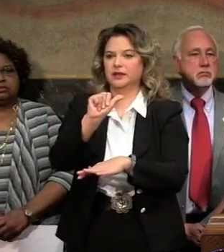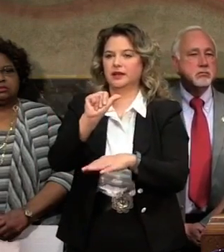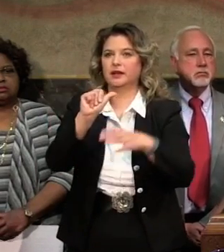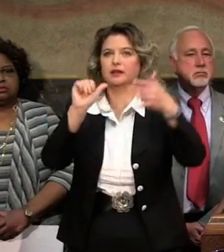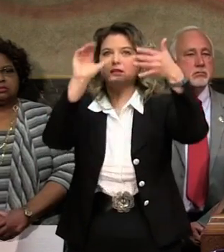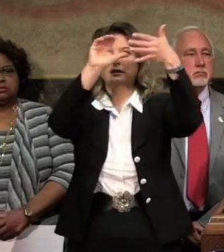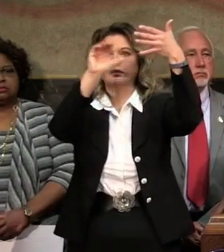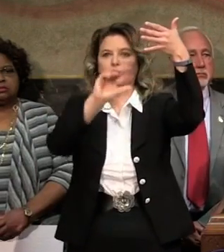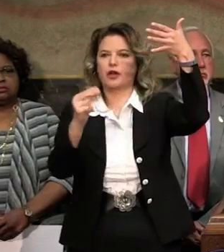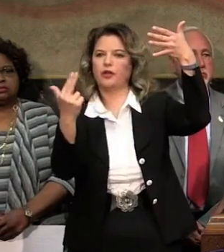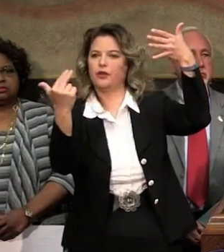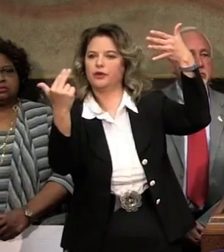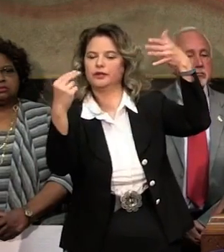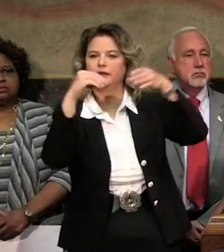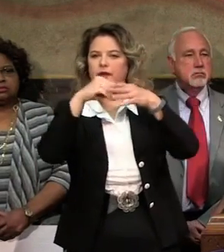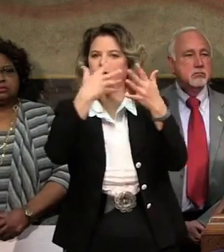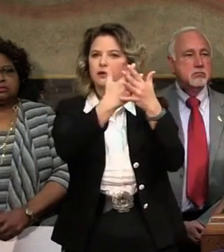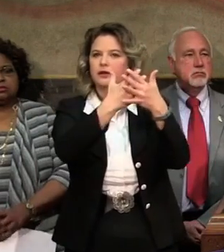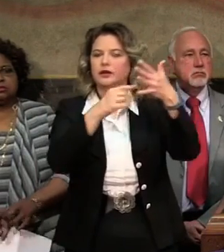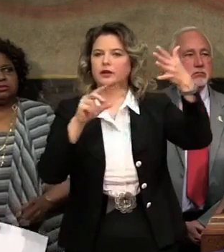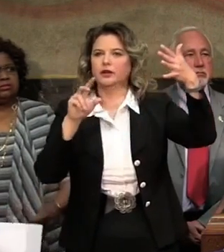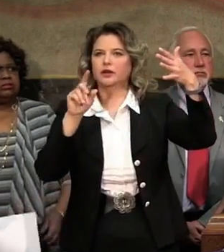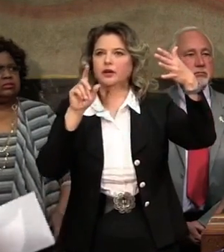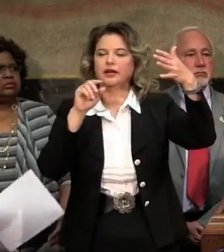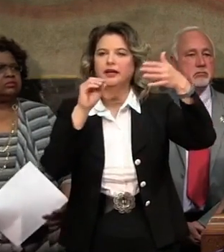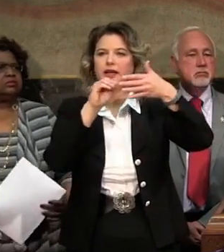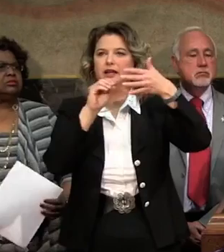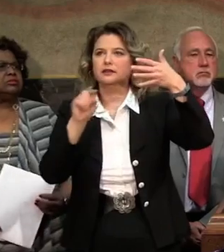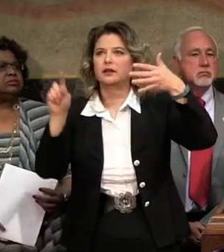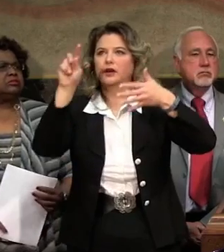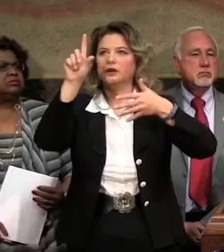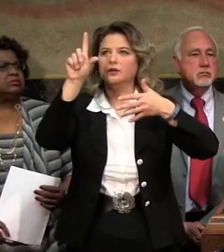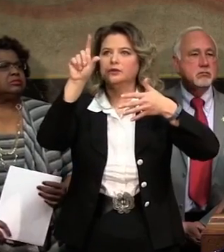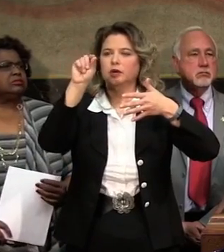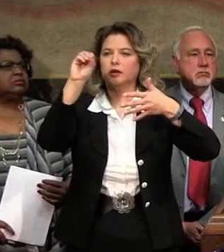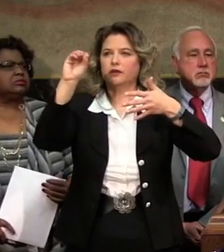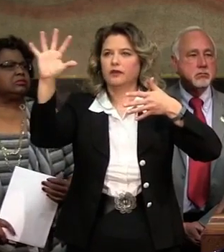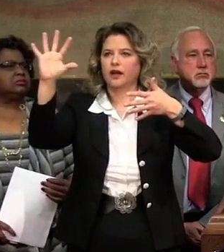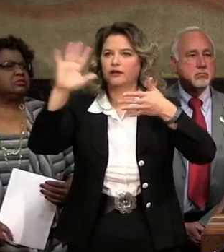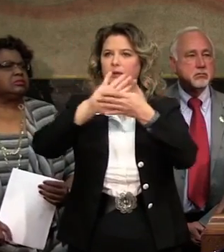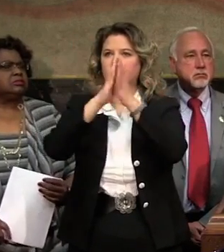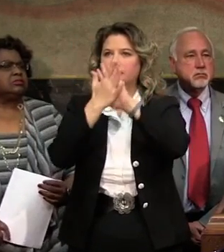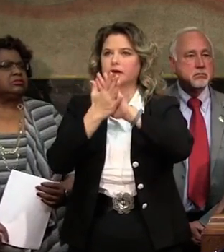incarceration and then 2005 we became the incarceration leader of the nation